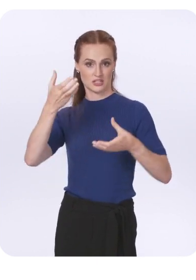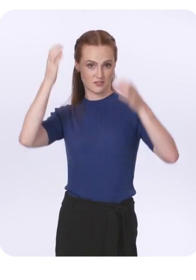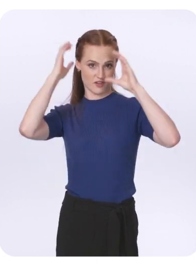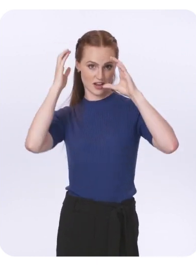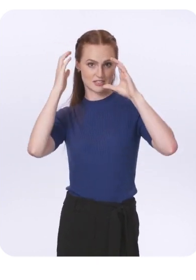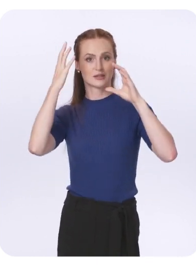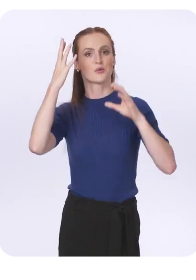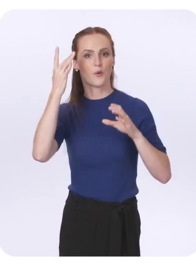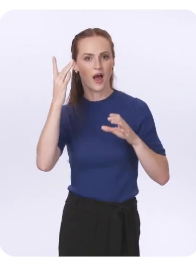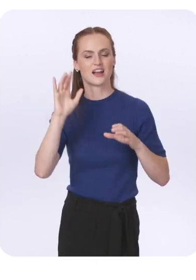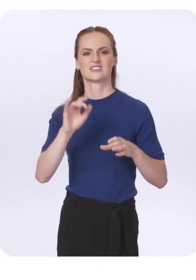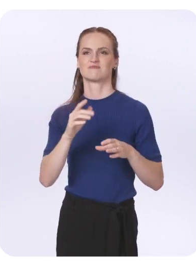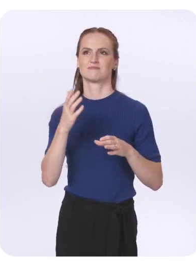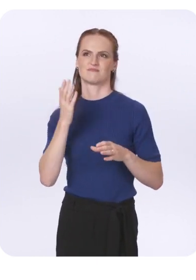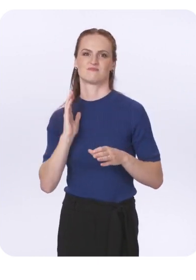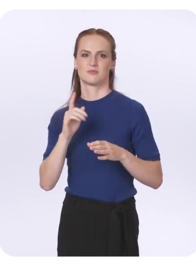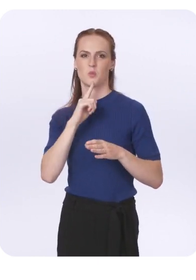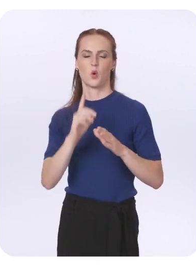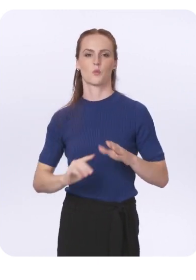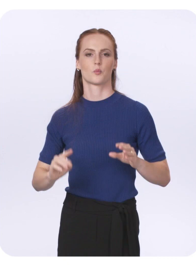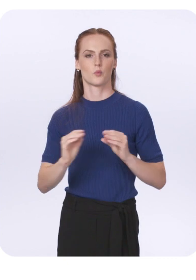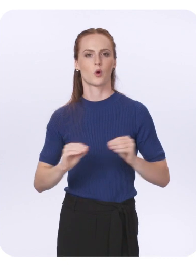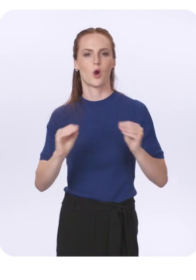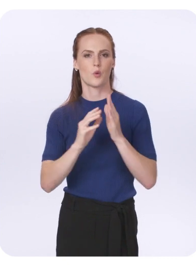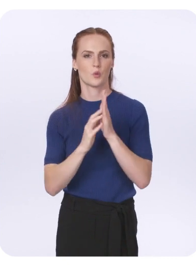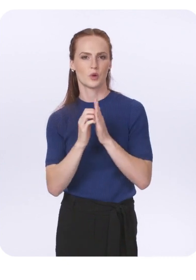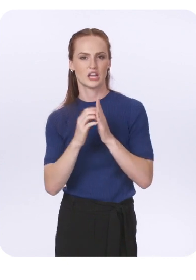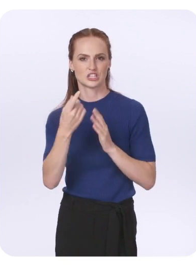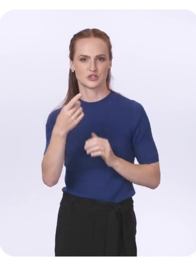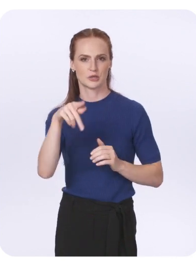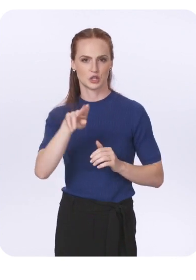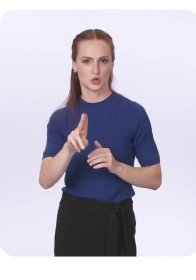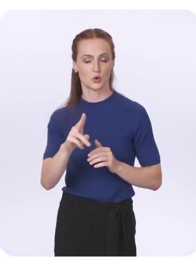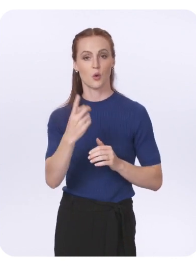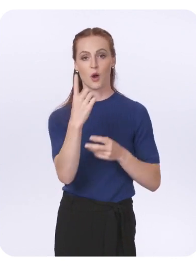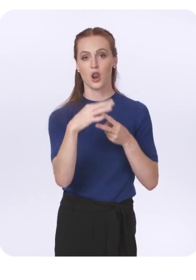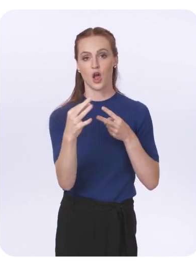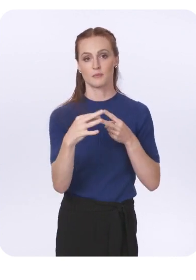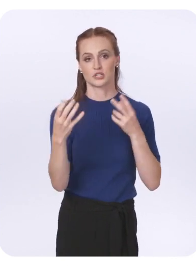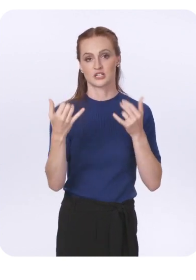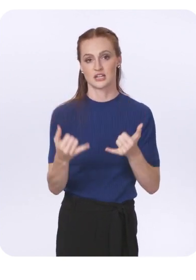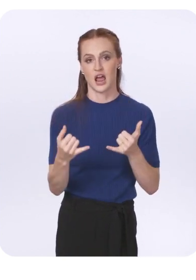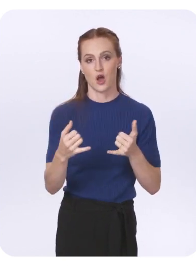due to the slightly weaker GPUs in the past. One option now on the stronger Quest 3